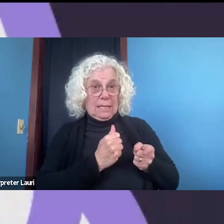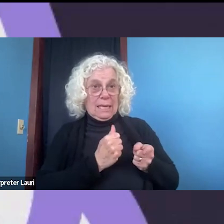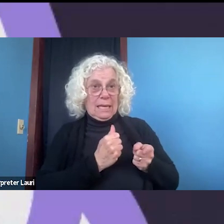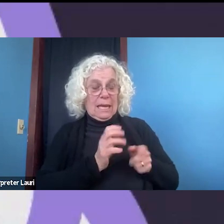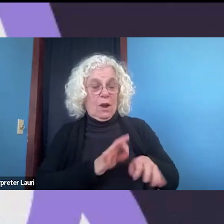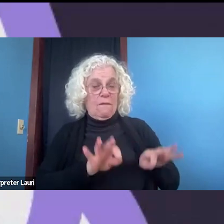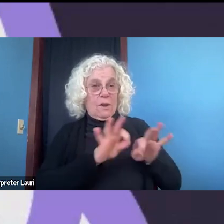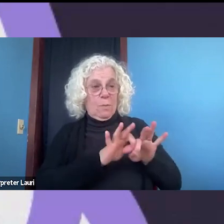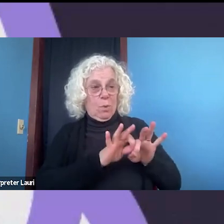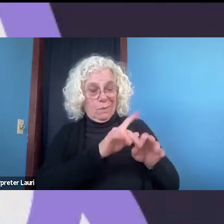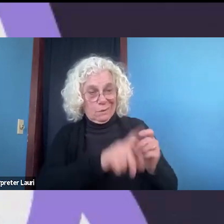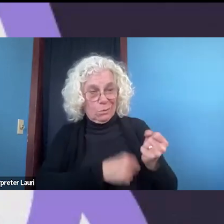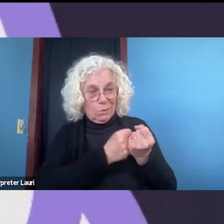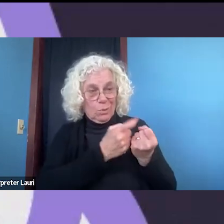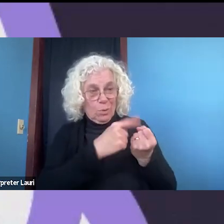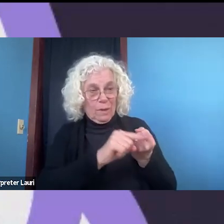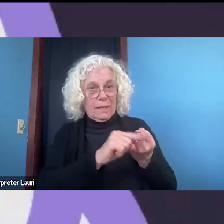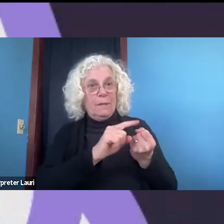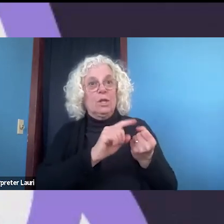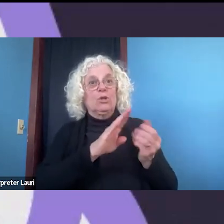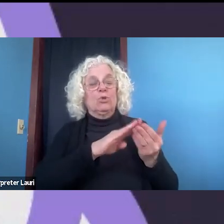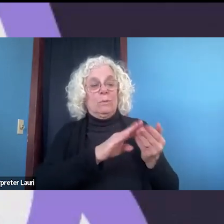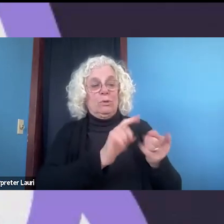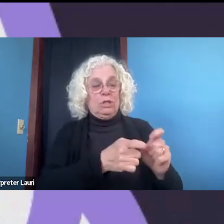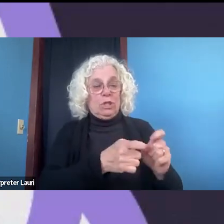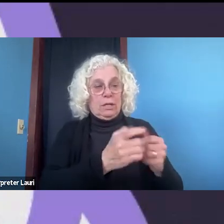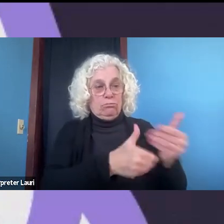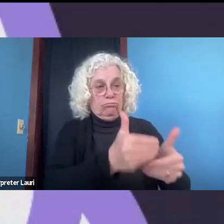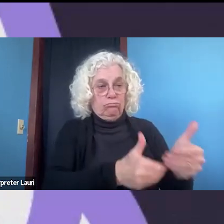when making changes in communities on any topic, and that is because,